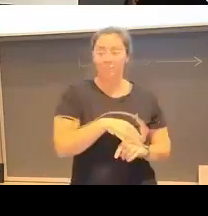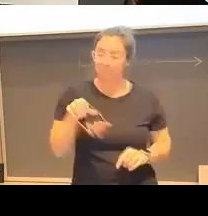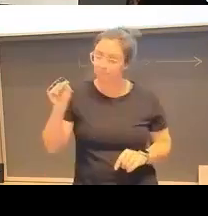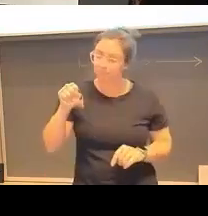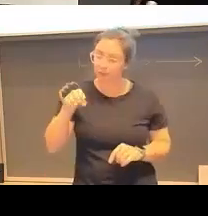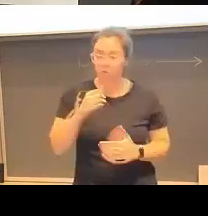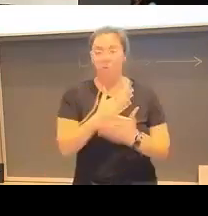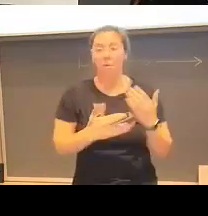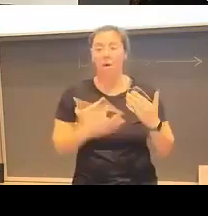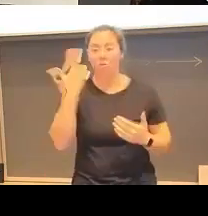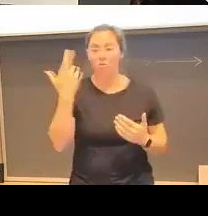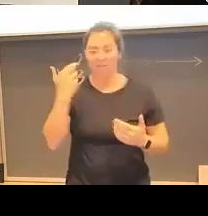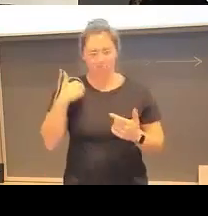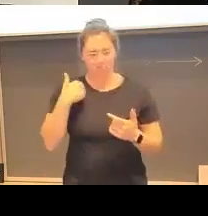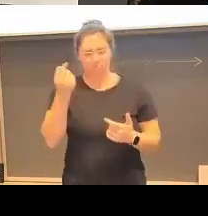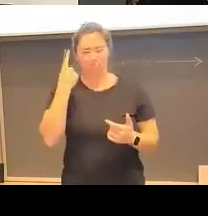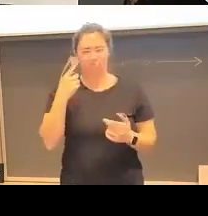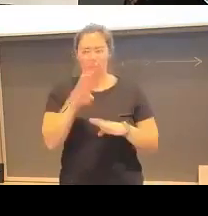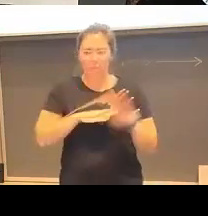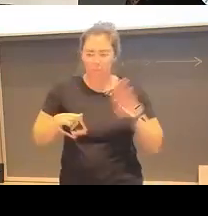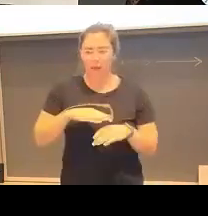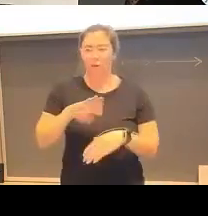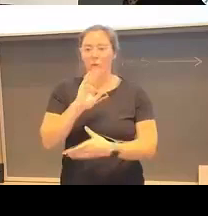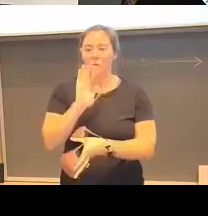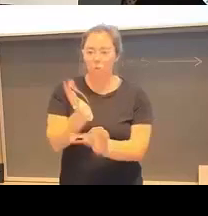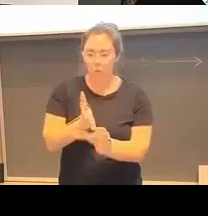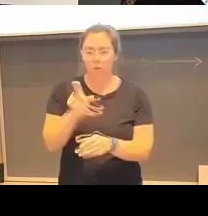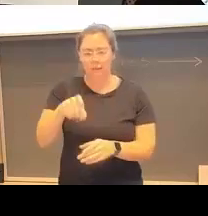it is getting to know the biopsychosocial needs of the patient and understanding the contextual